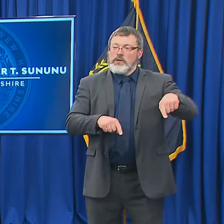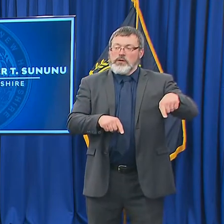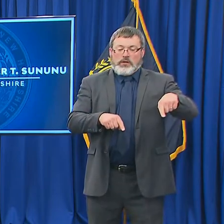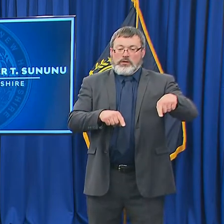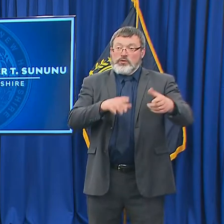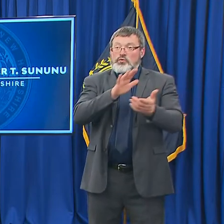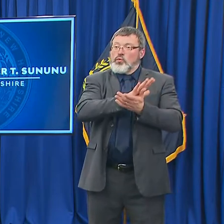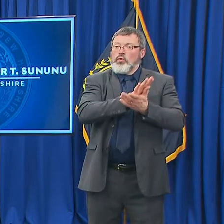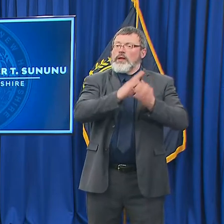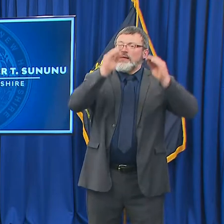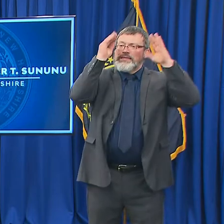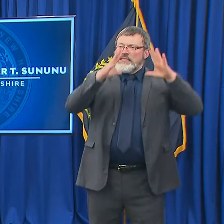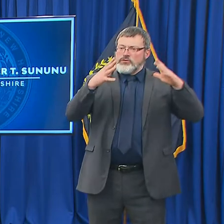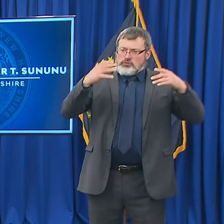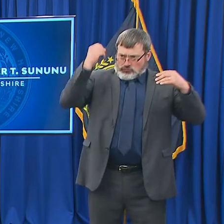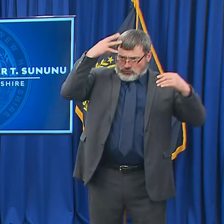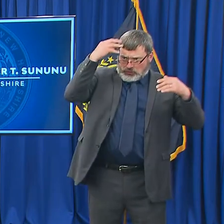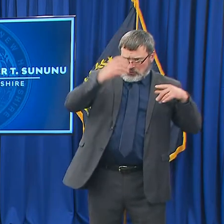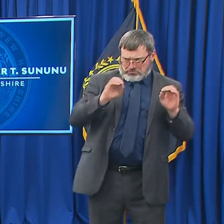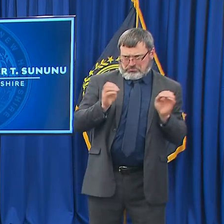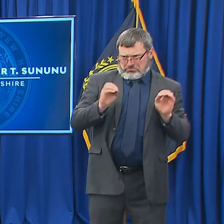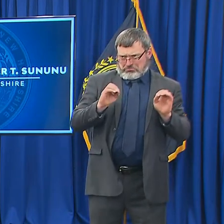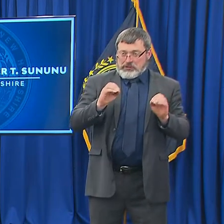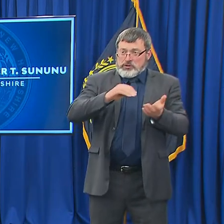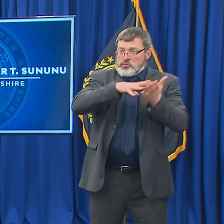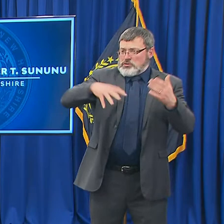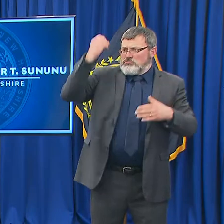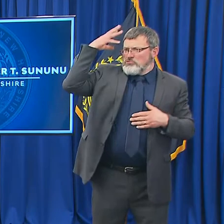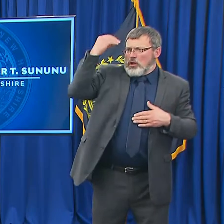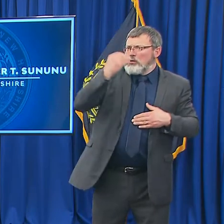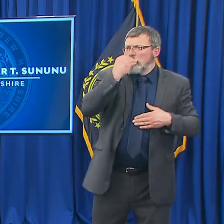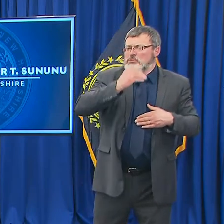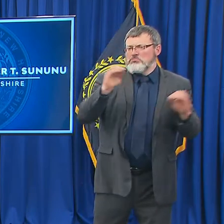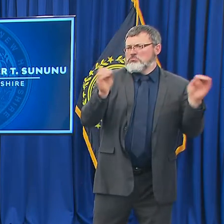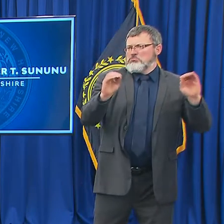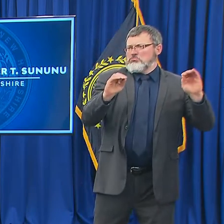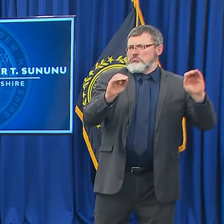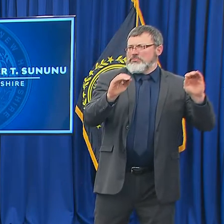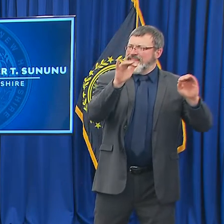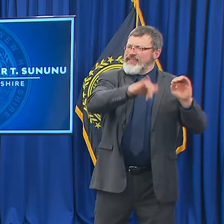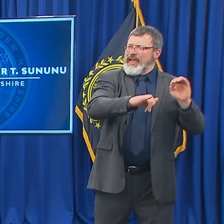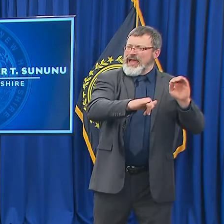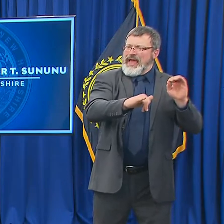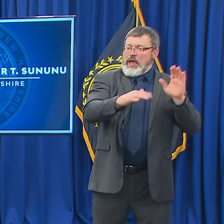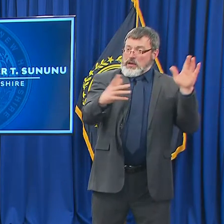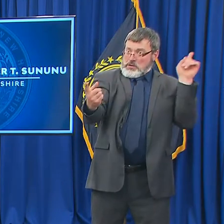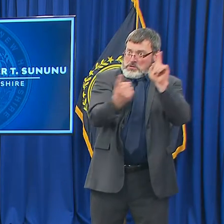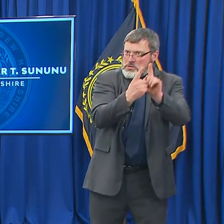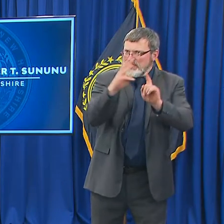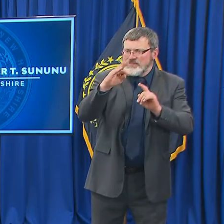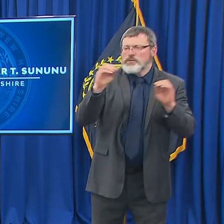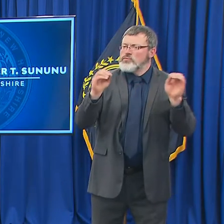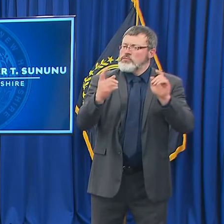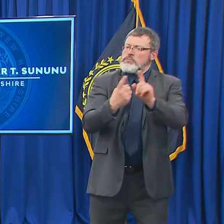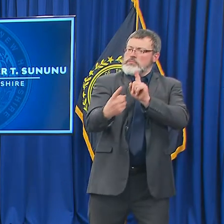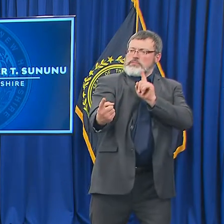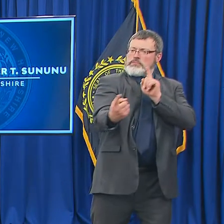to spread COVID 19 again, that the research is still developing on this. We do know that anybody can become infected with Kevin 19